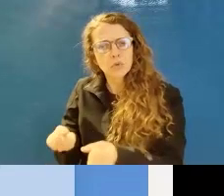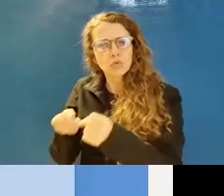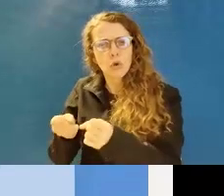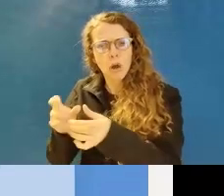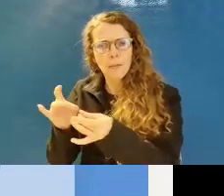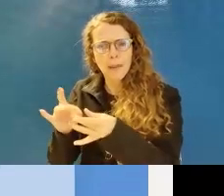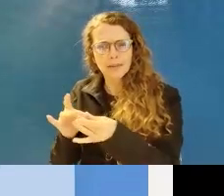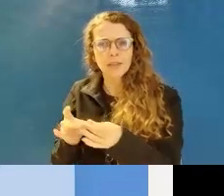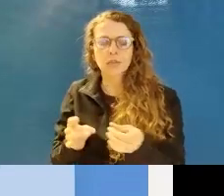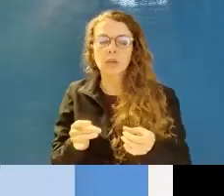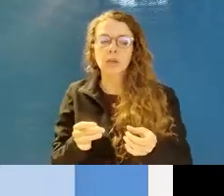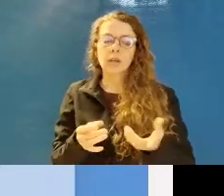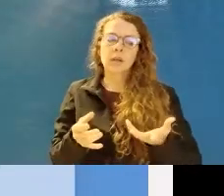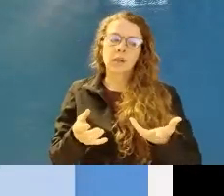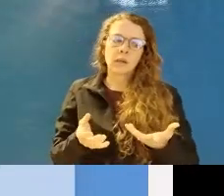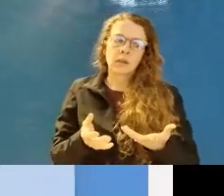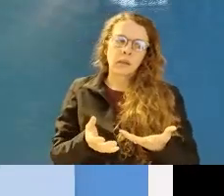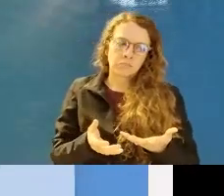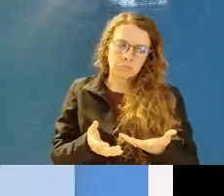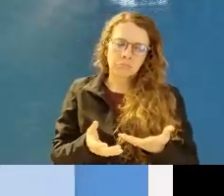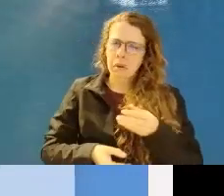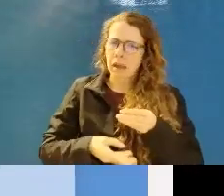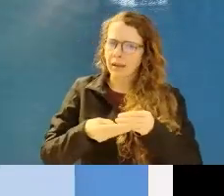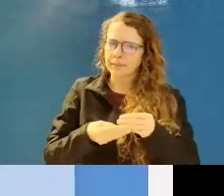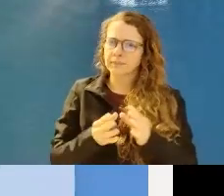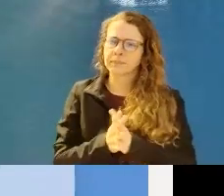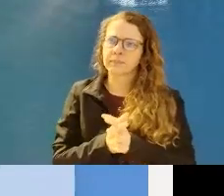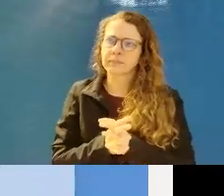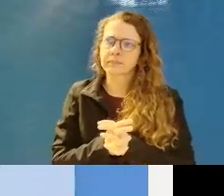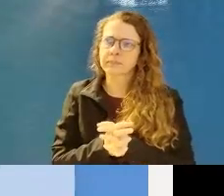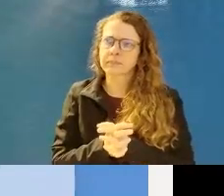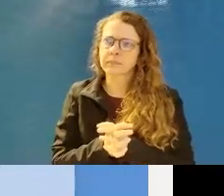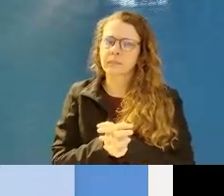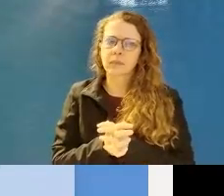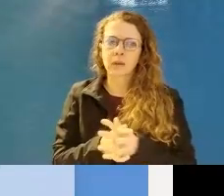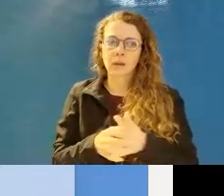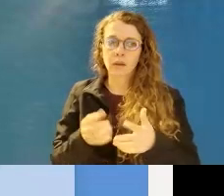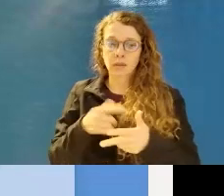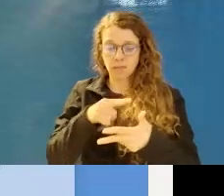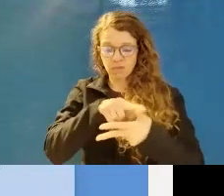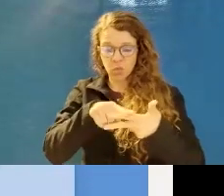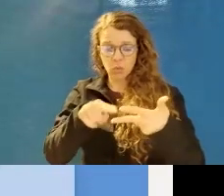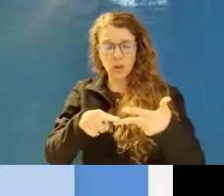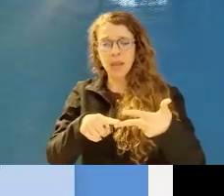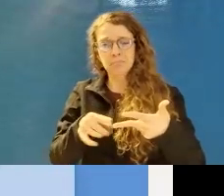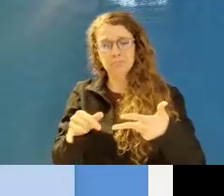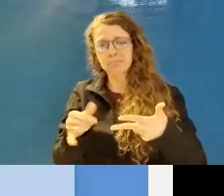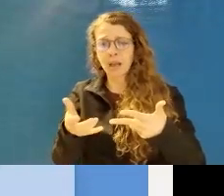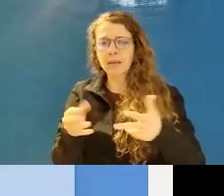And so, you know, what I would say is, there's not too much of a difference between the top three. Those are all very clearly RSI.